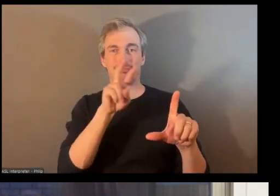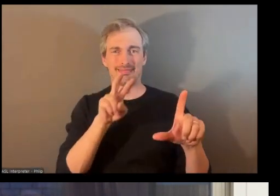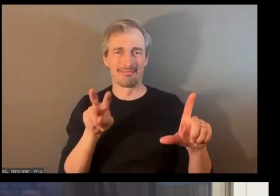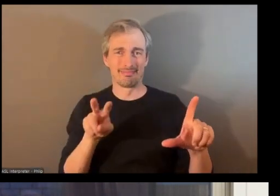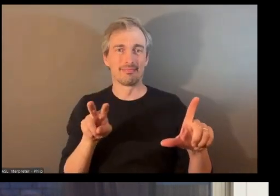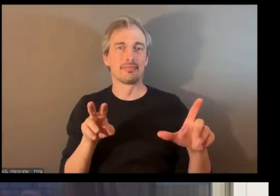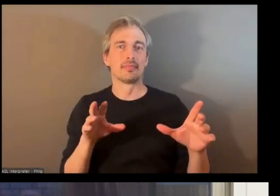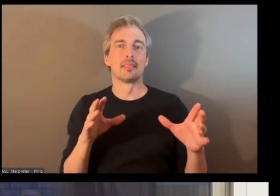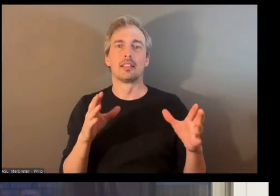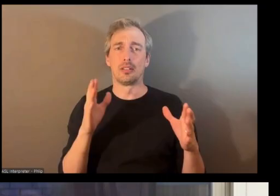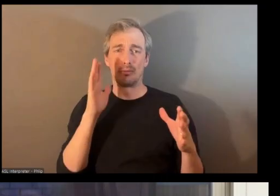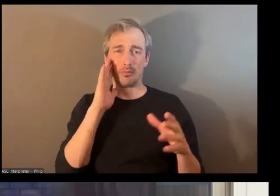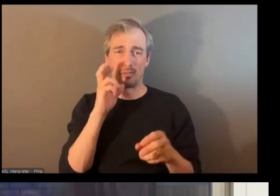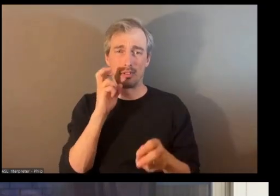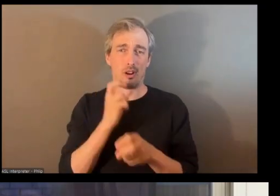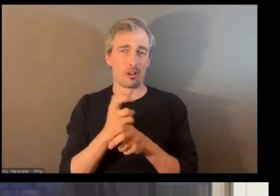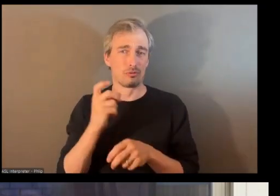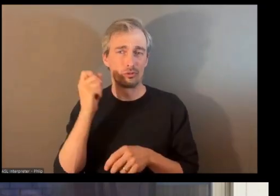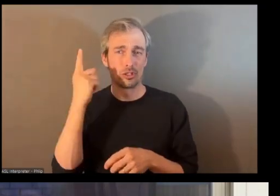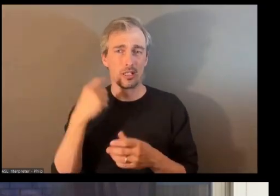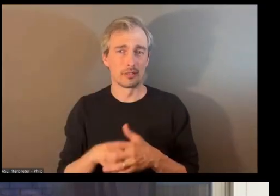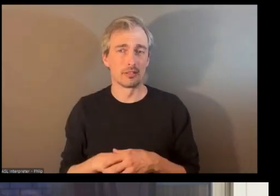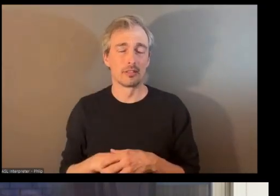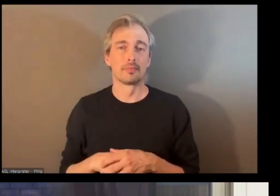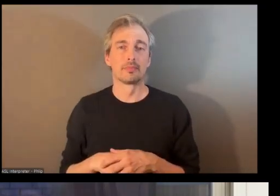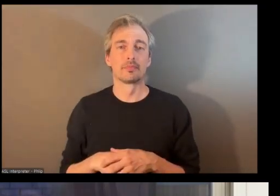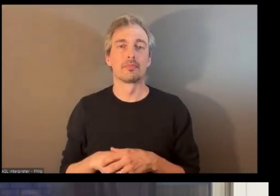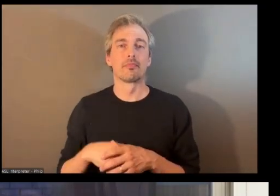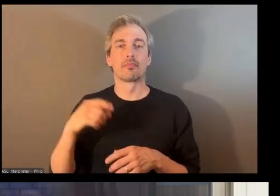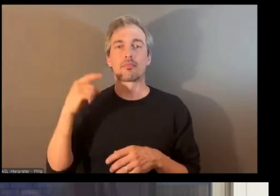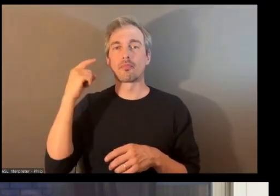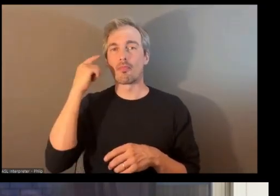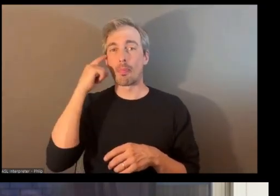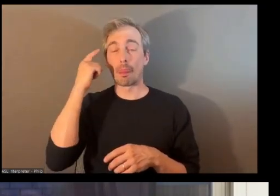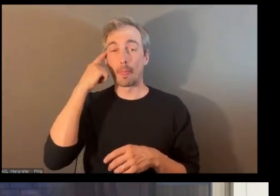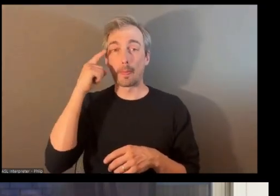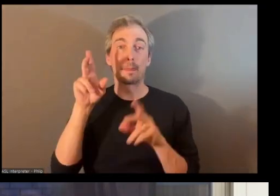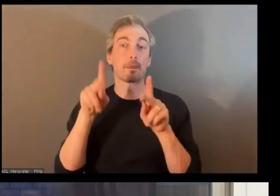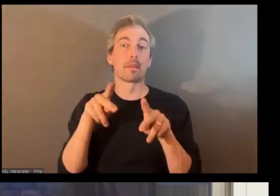I think for a person for whom English is their primary language, because the